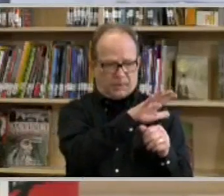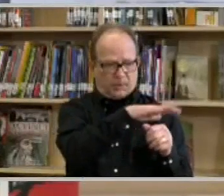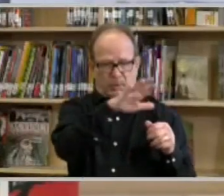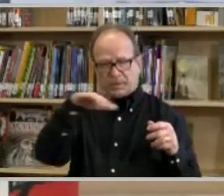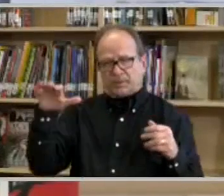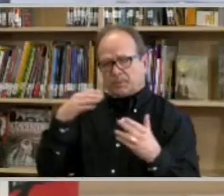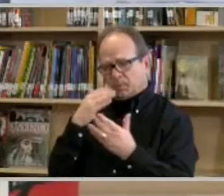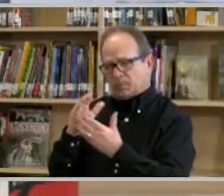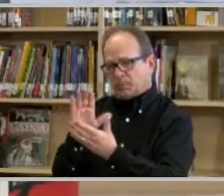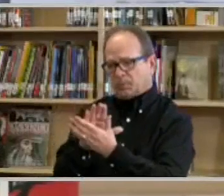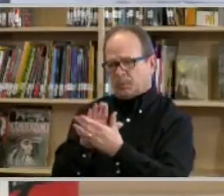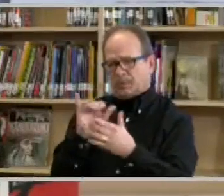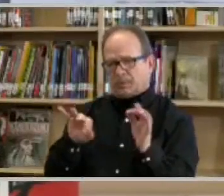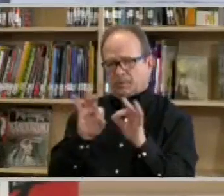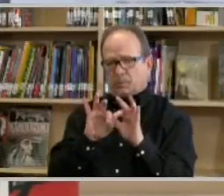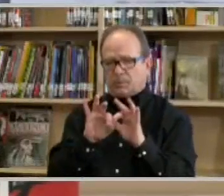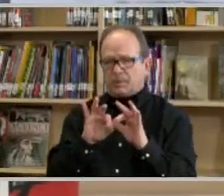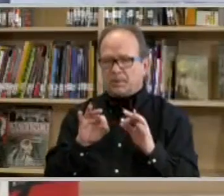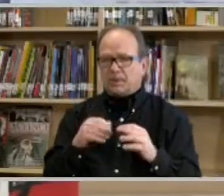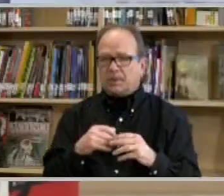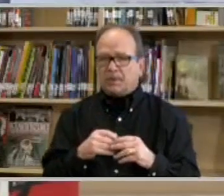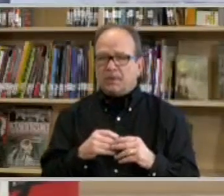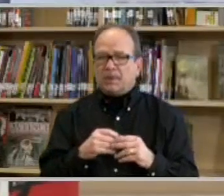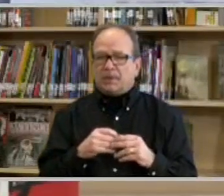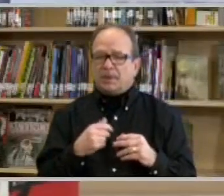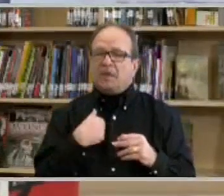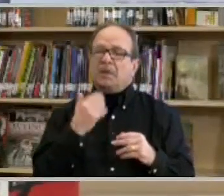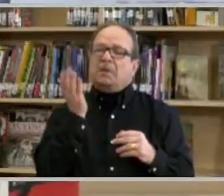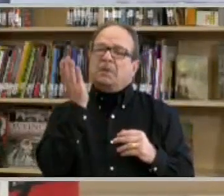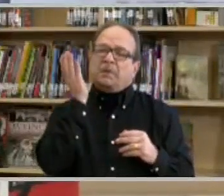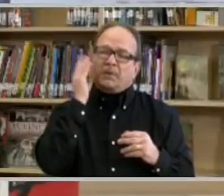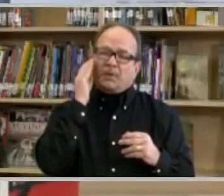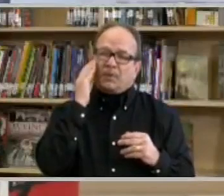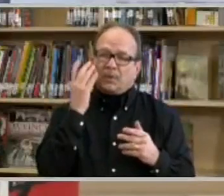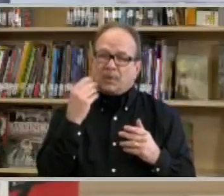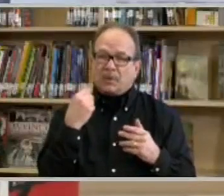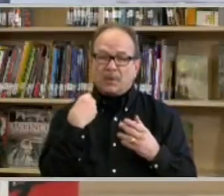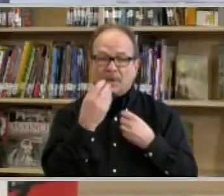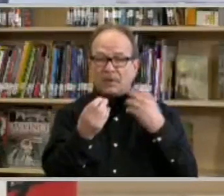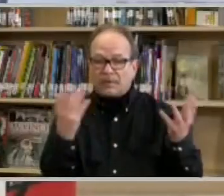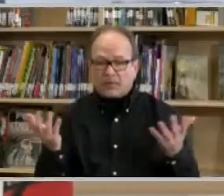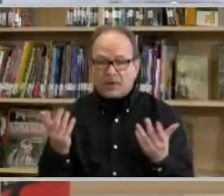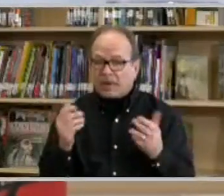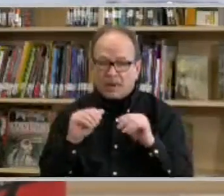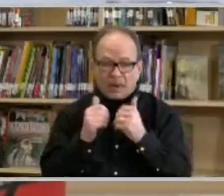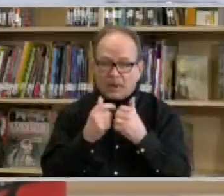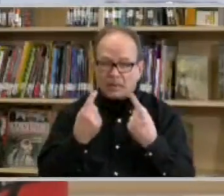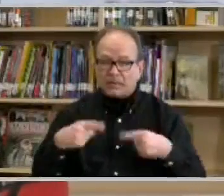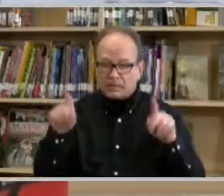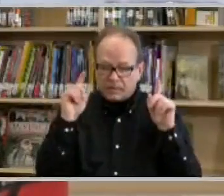THEIR NEIGHBORHOOD. AND ONE THING THAT WE KNOW IS